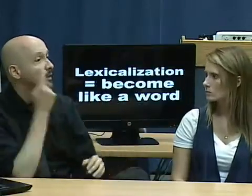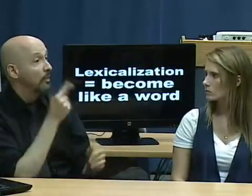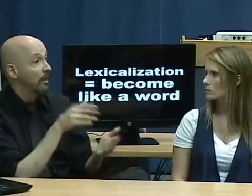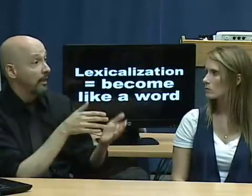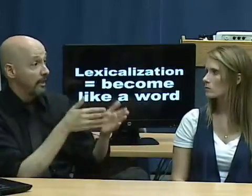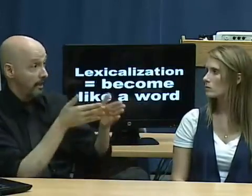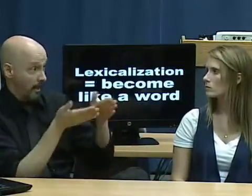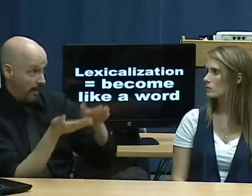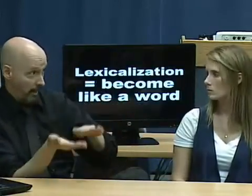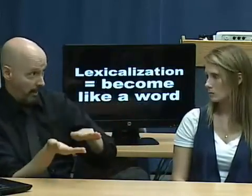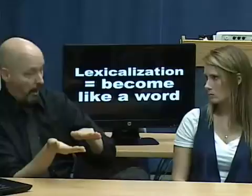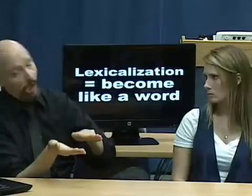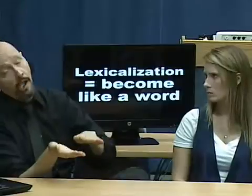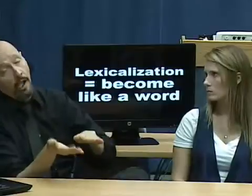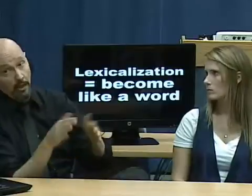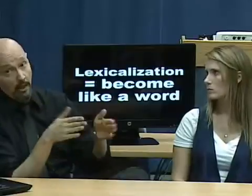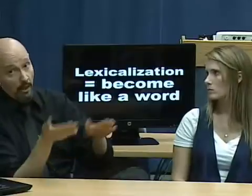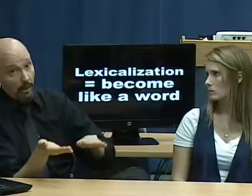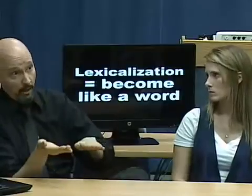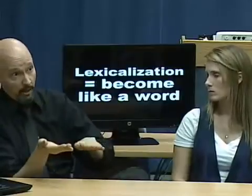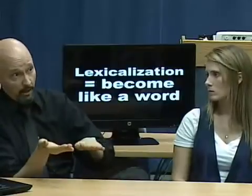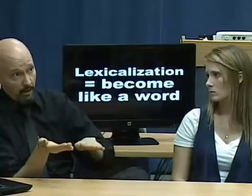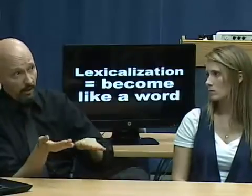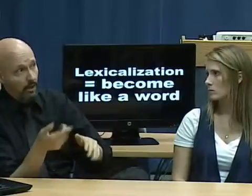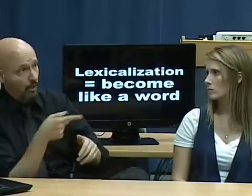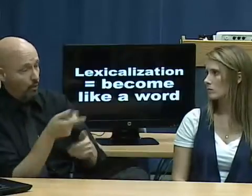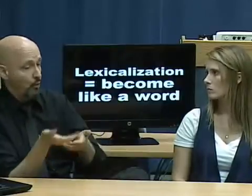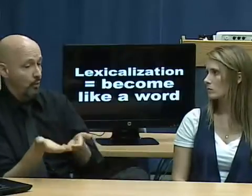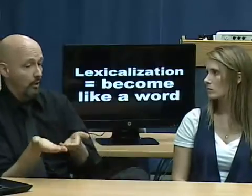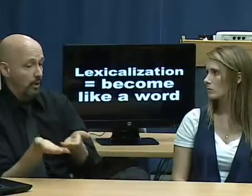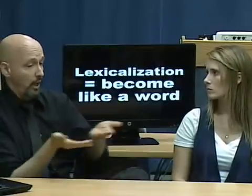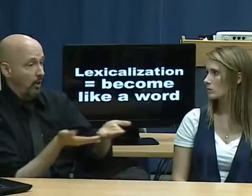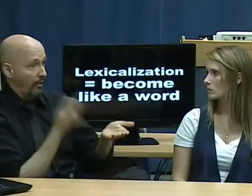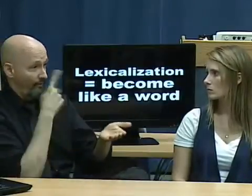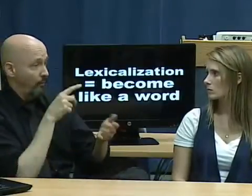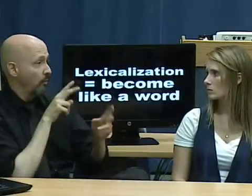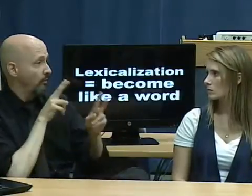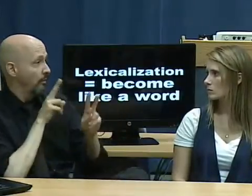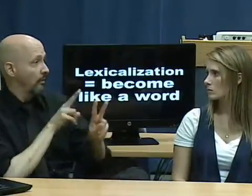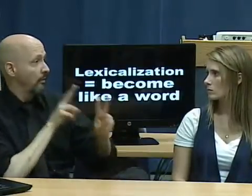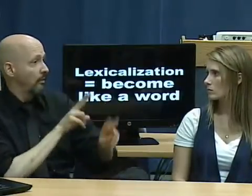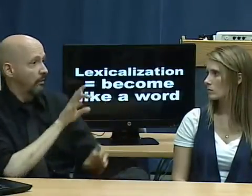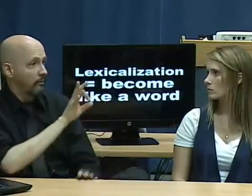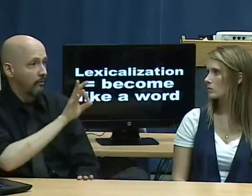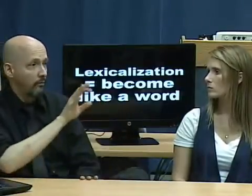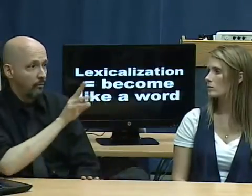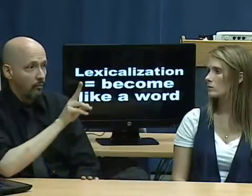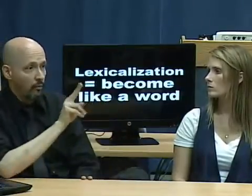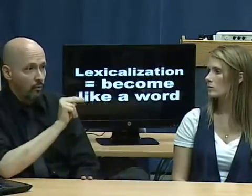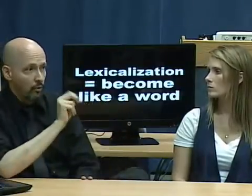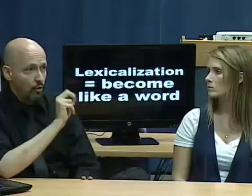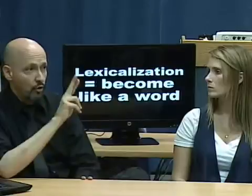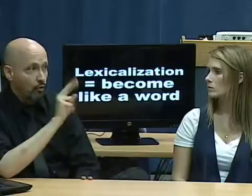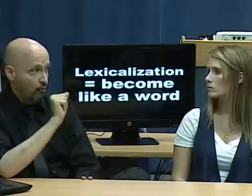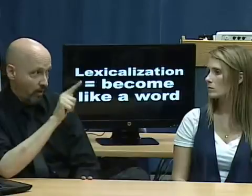If someone dies, you carry them for the funeral. F-U-N-E-R-A-L